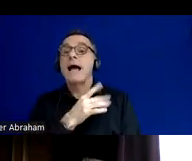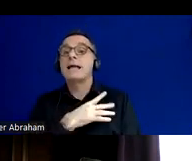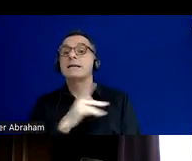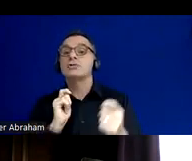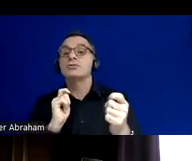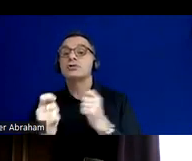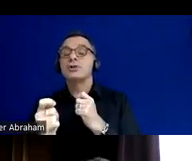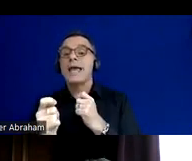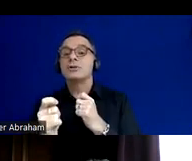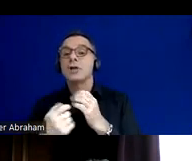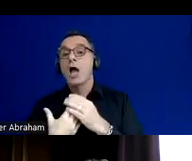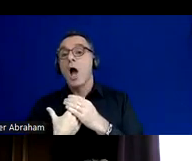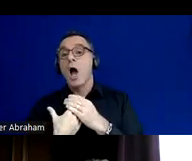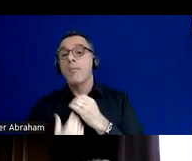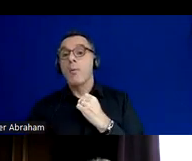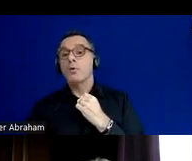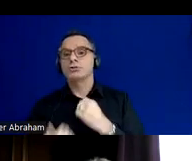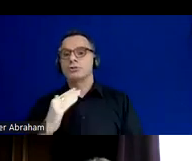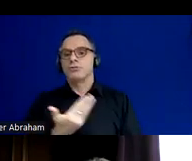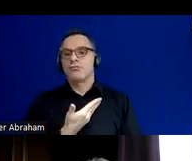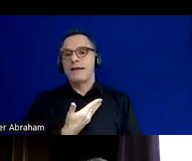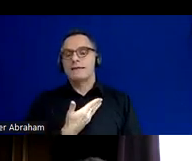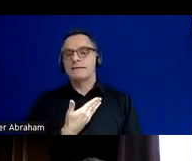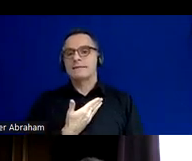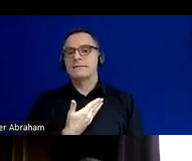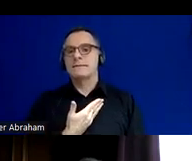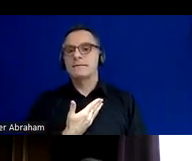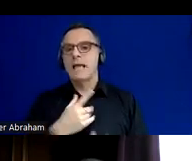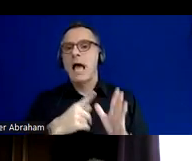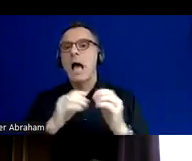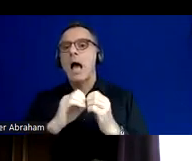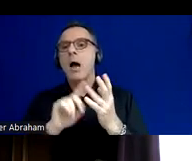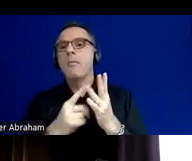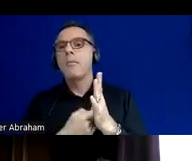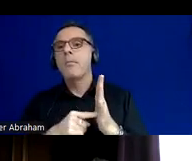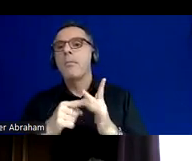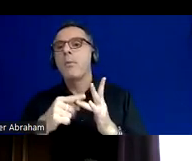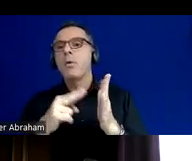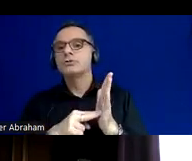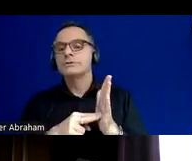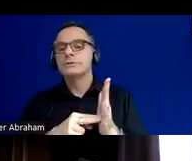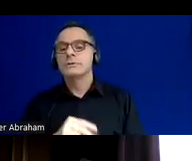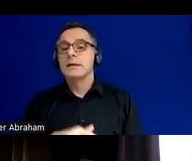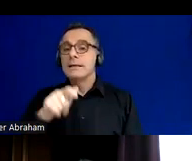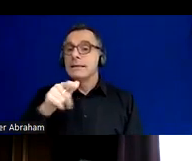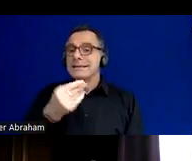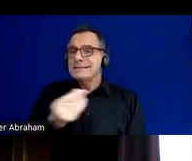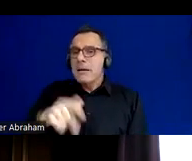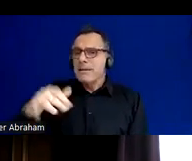abortion right laws. Some people do ask, "why an Irish campaign and a Glasgow archive", but,